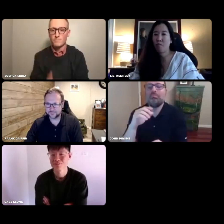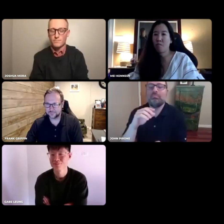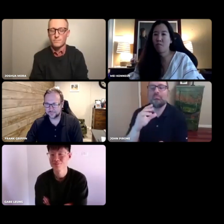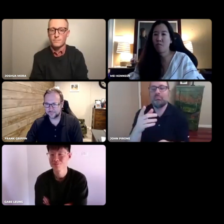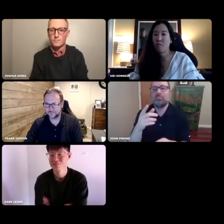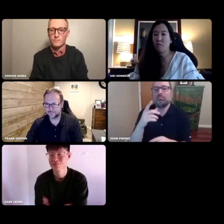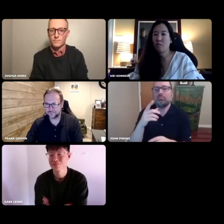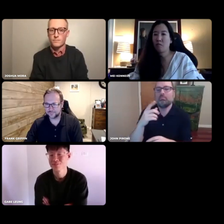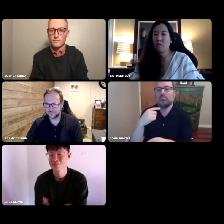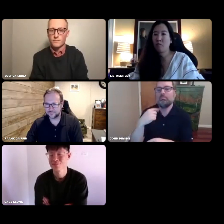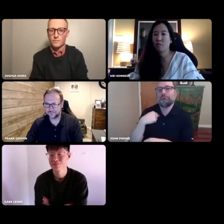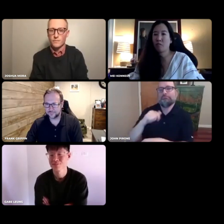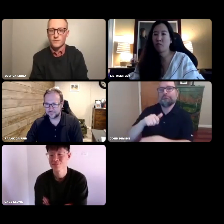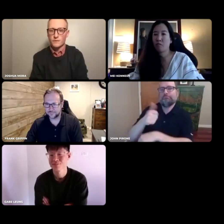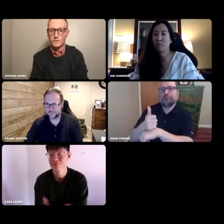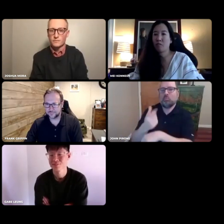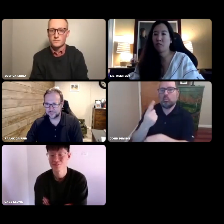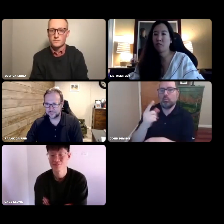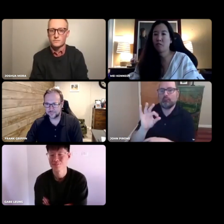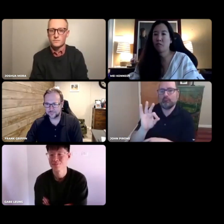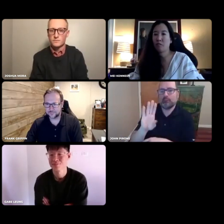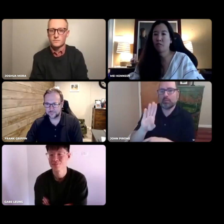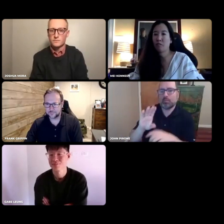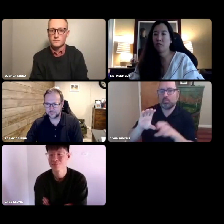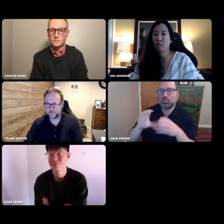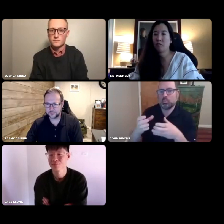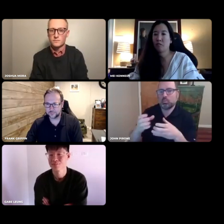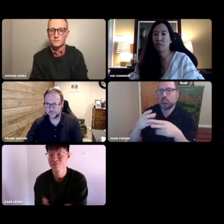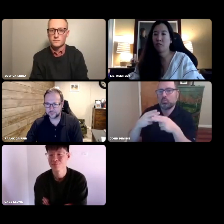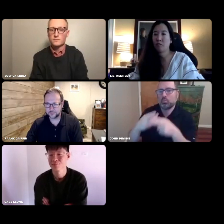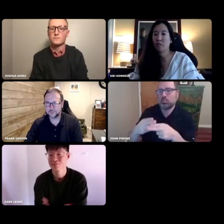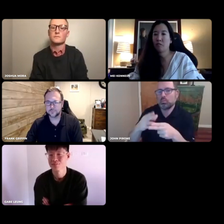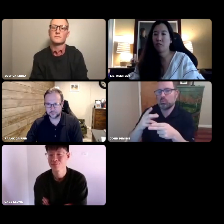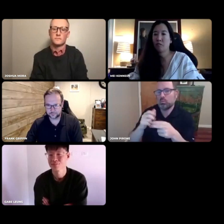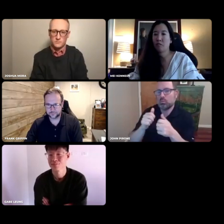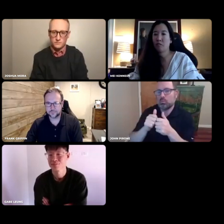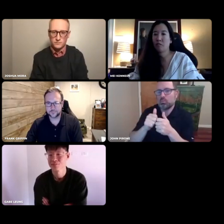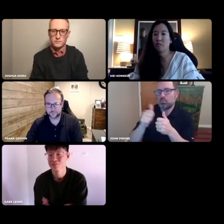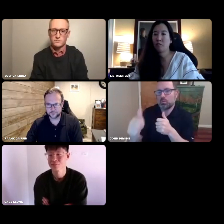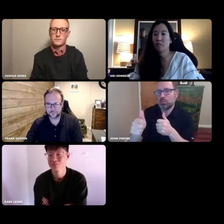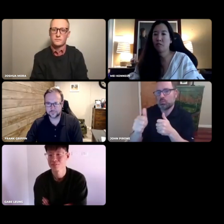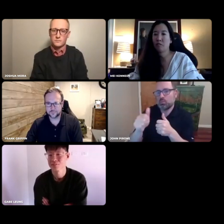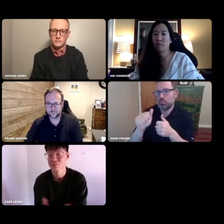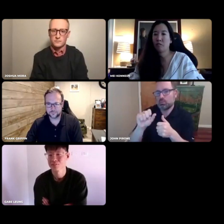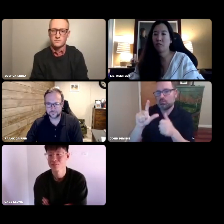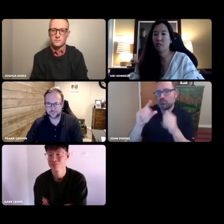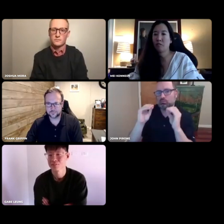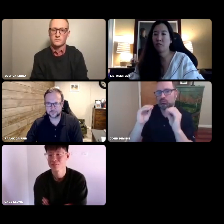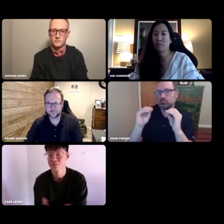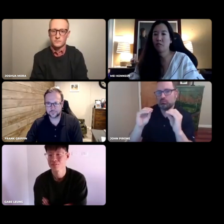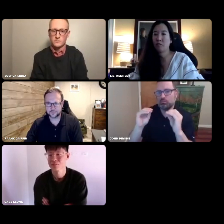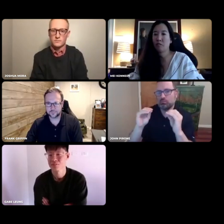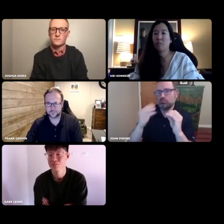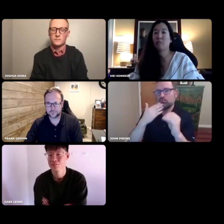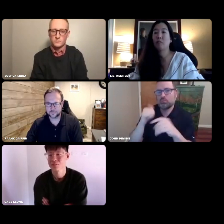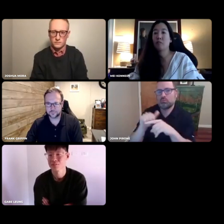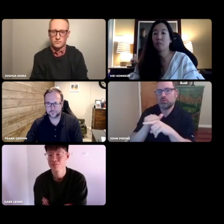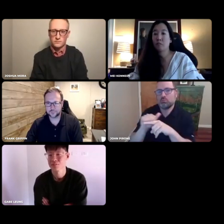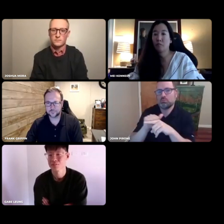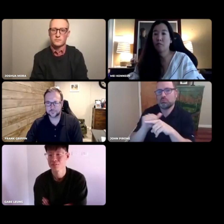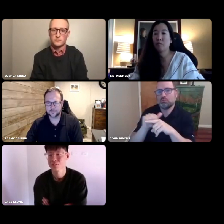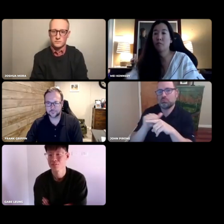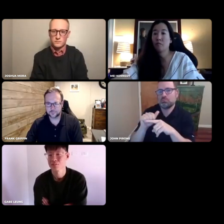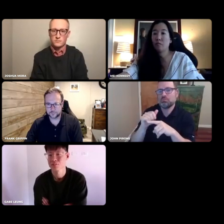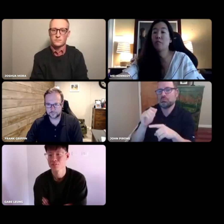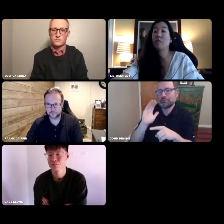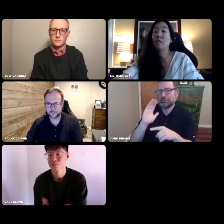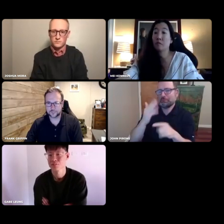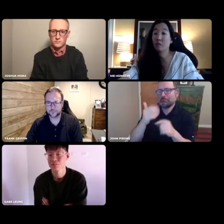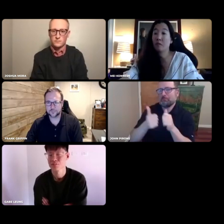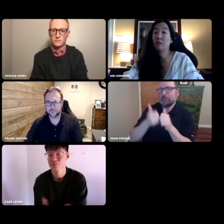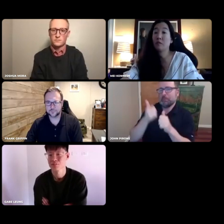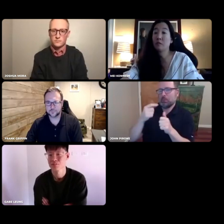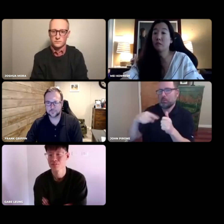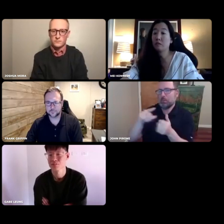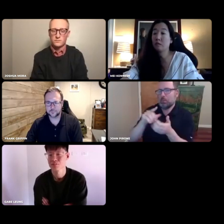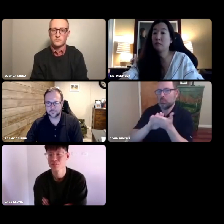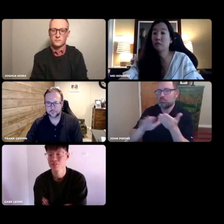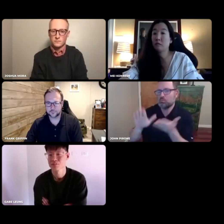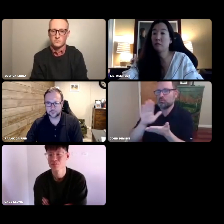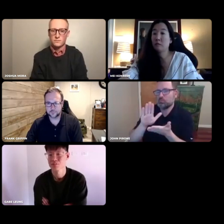I set up a Facebook group called Remote ASL Teaching Best Practices.